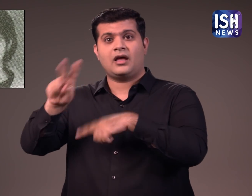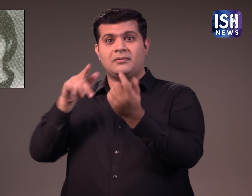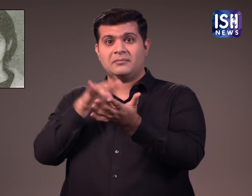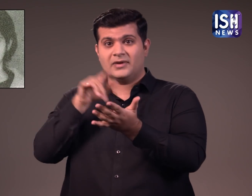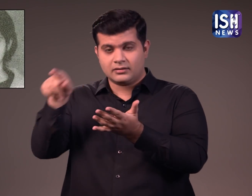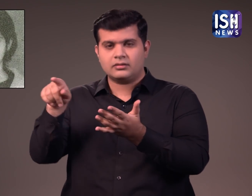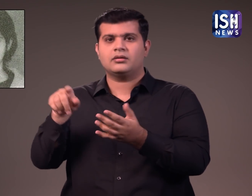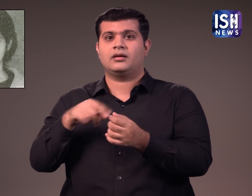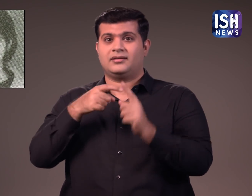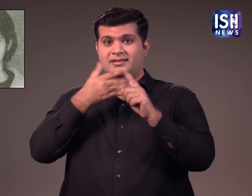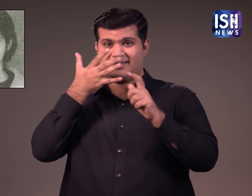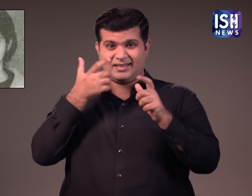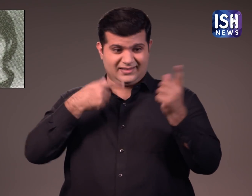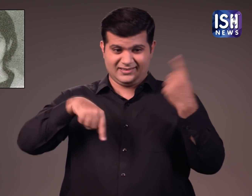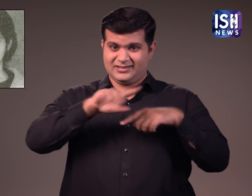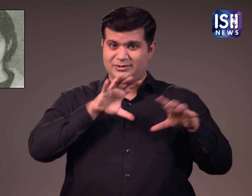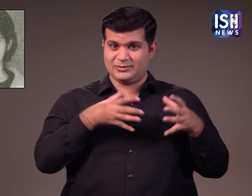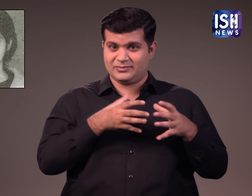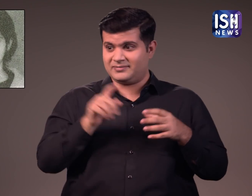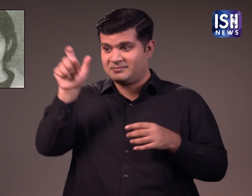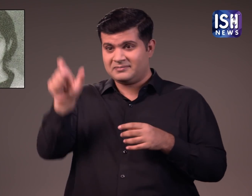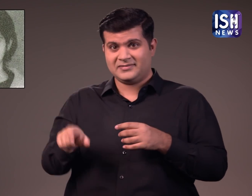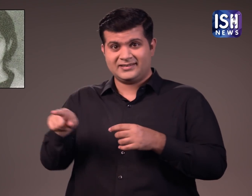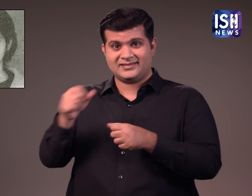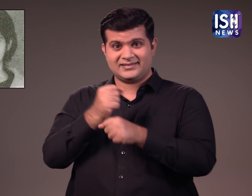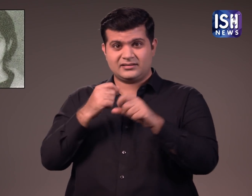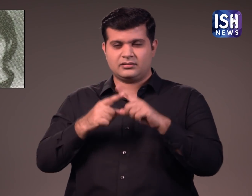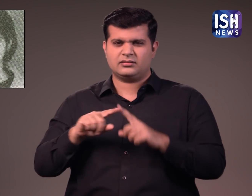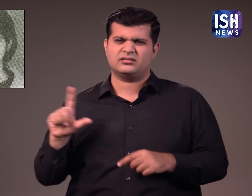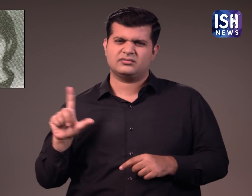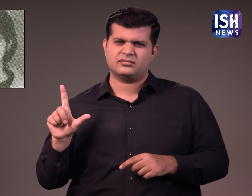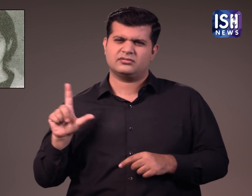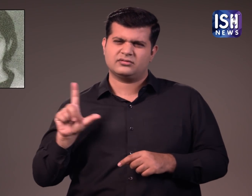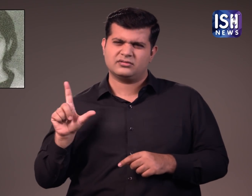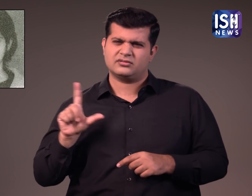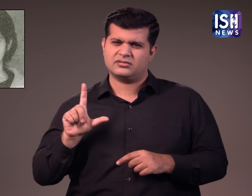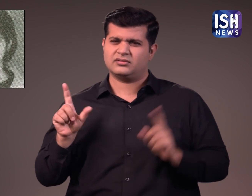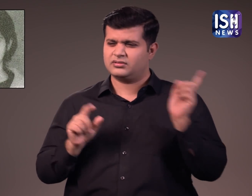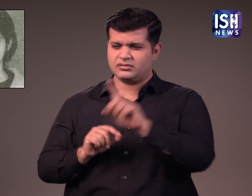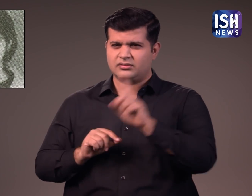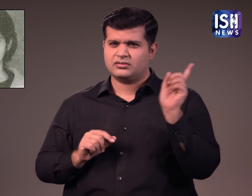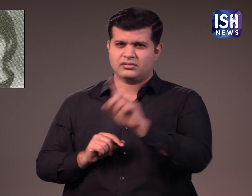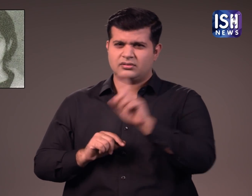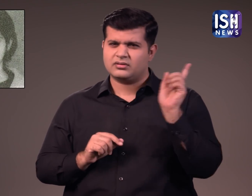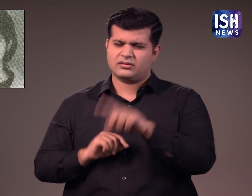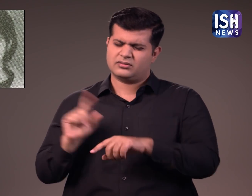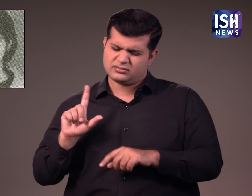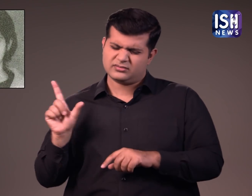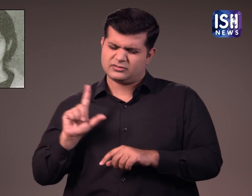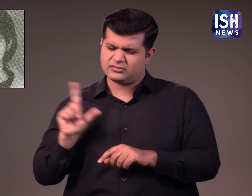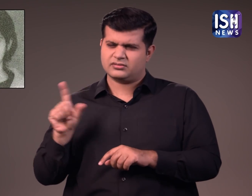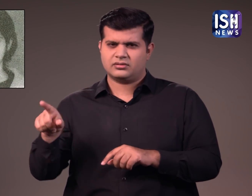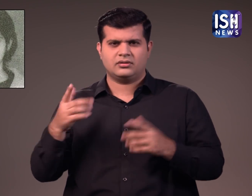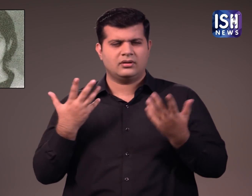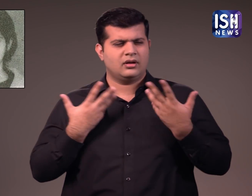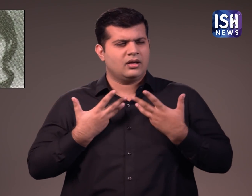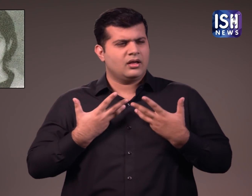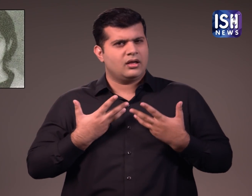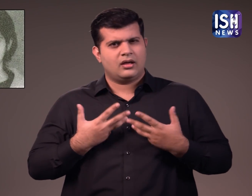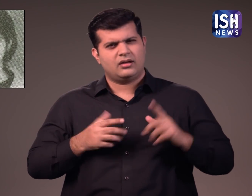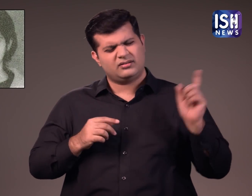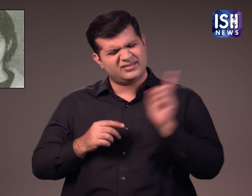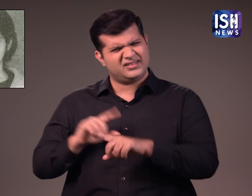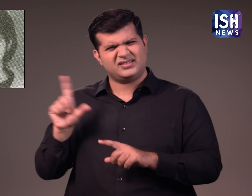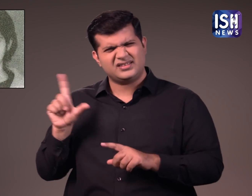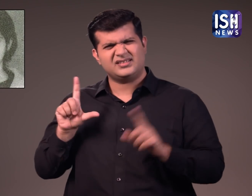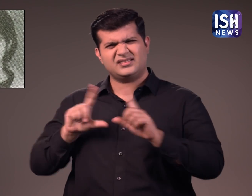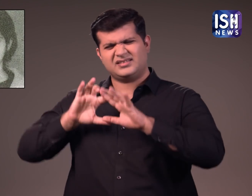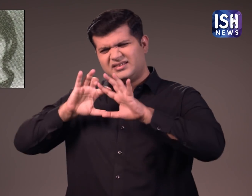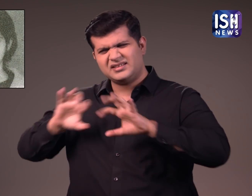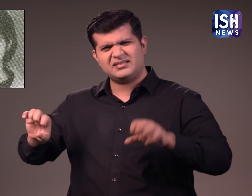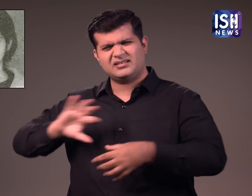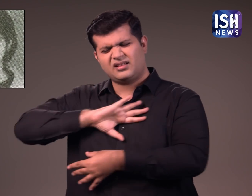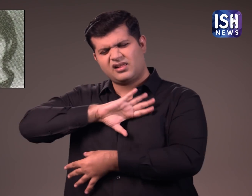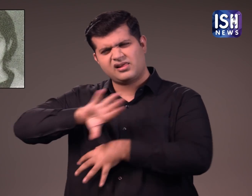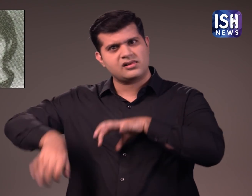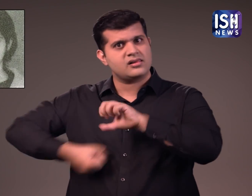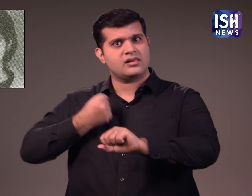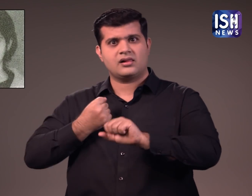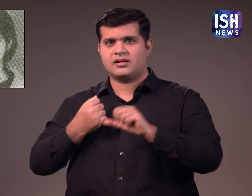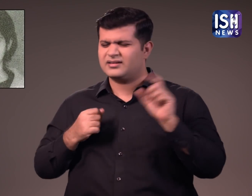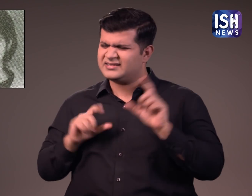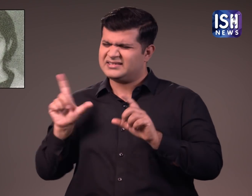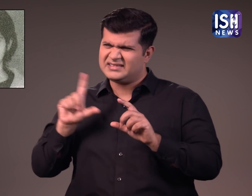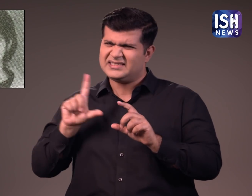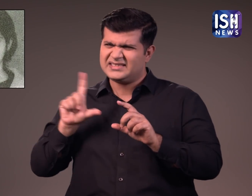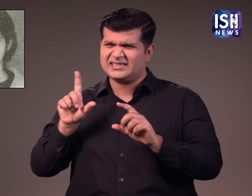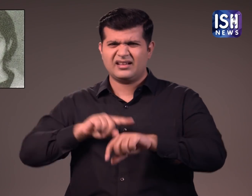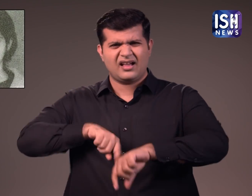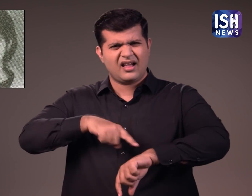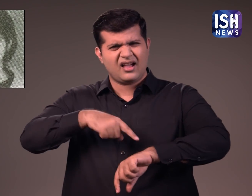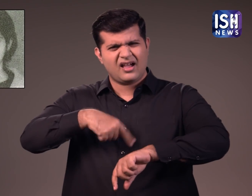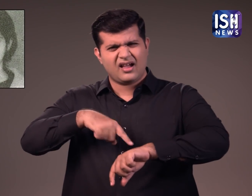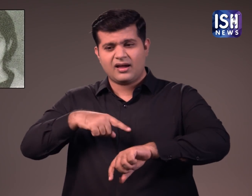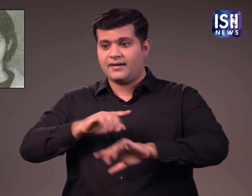She was taken to a secluded place and brutally gang raped for hours.